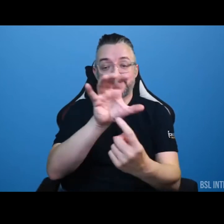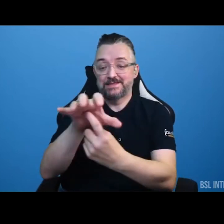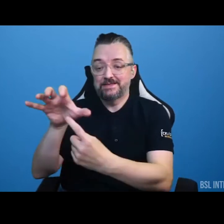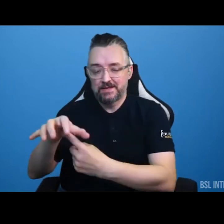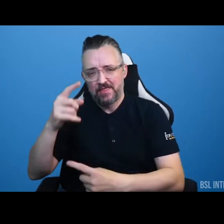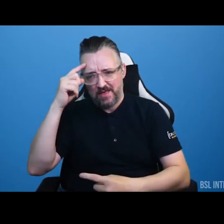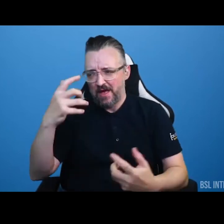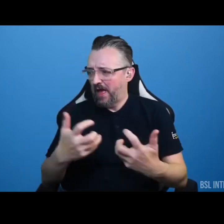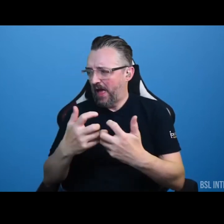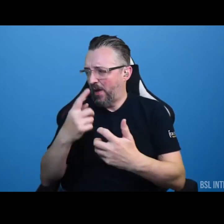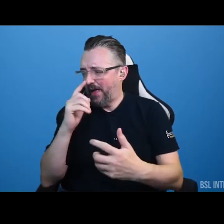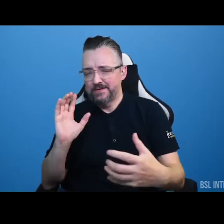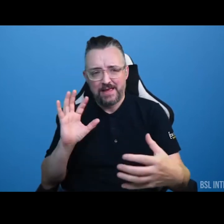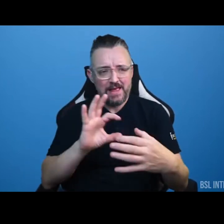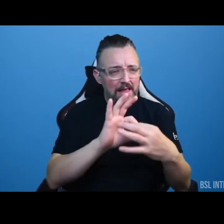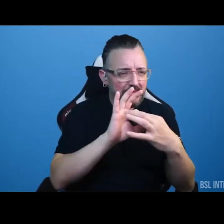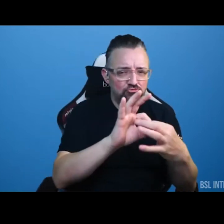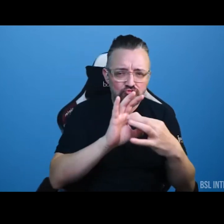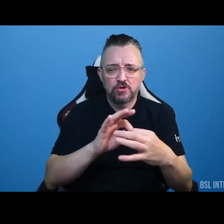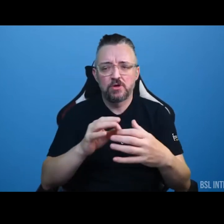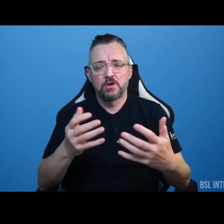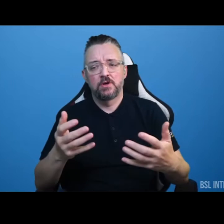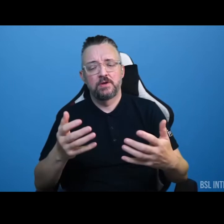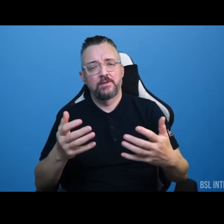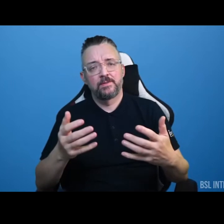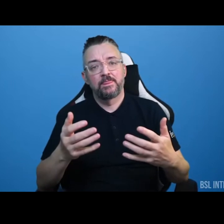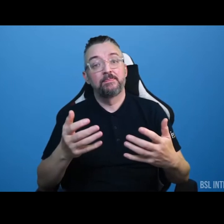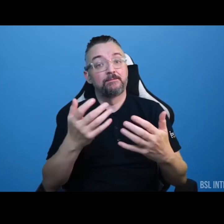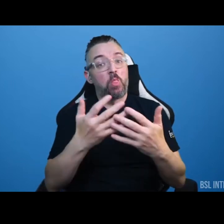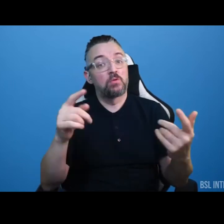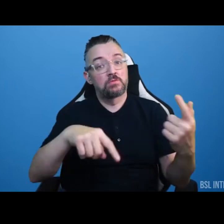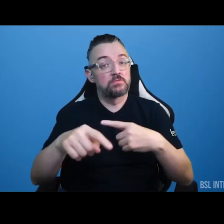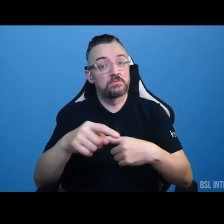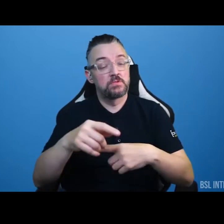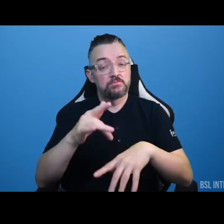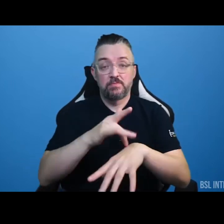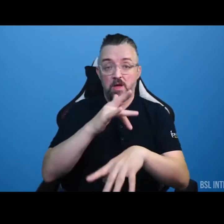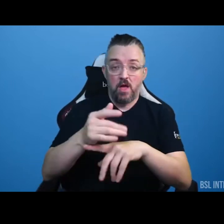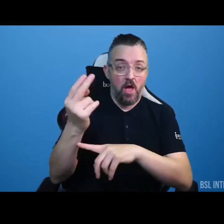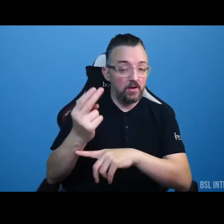of engaging with climate crisis. And a lot of those artists were focusing on the people who are often excluded